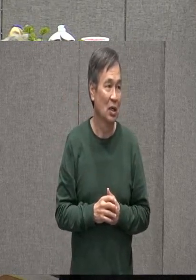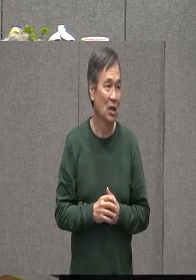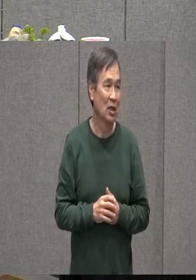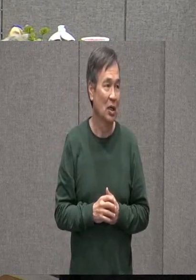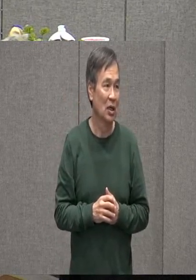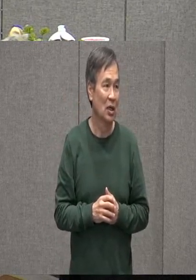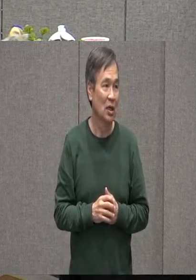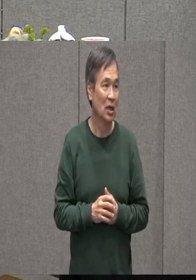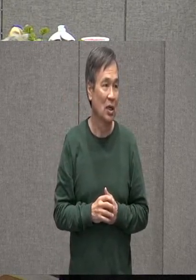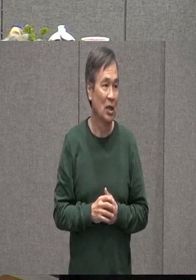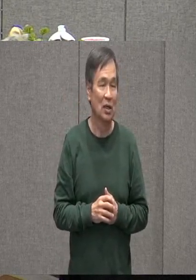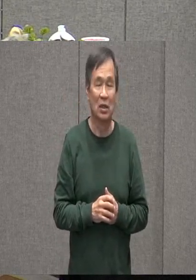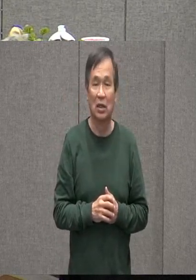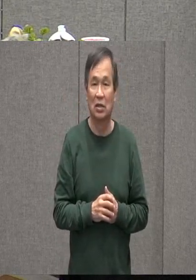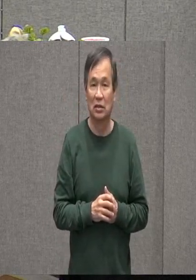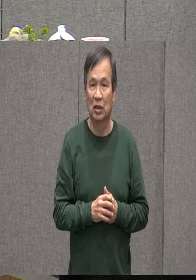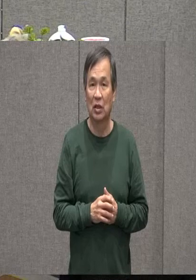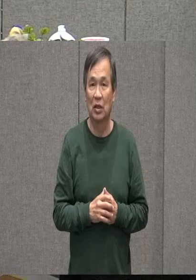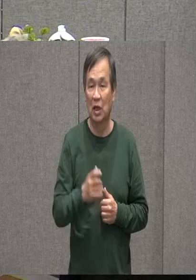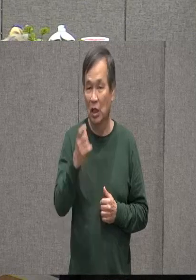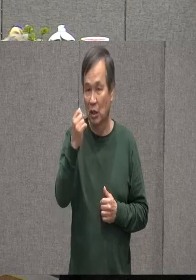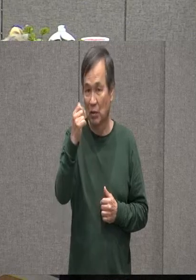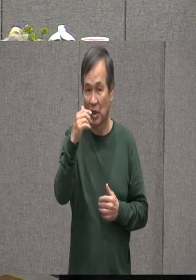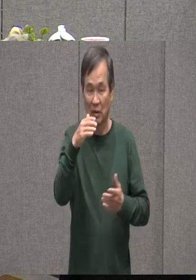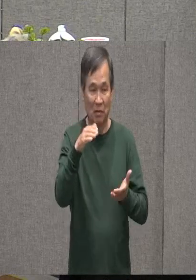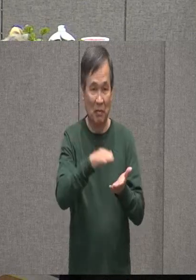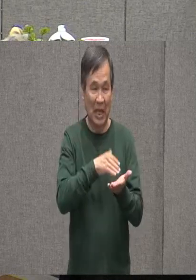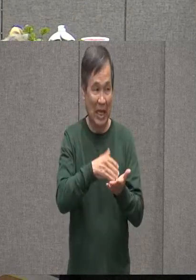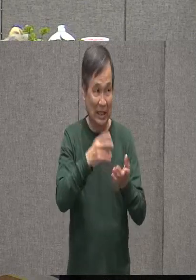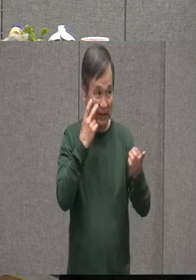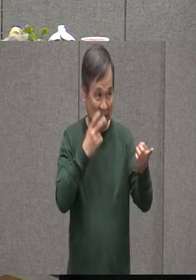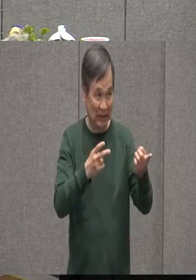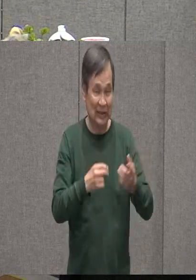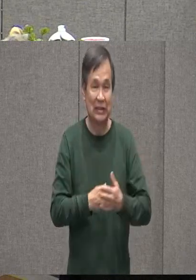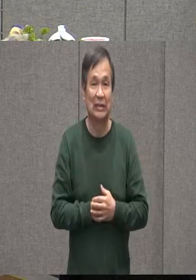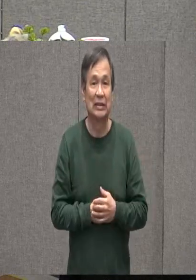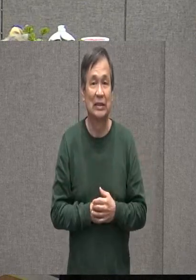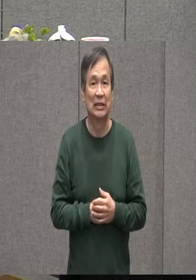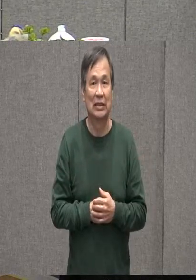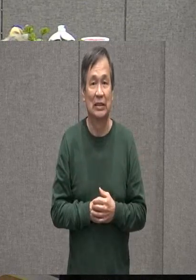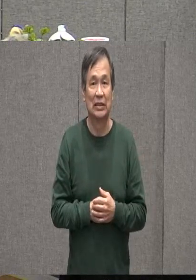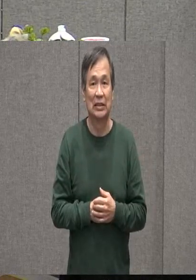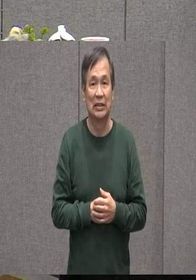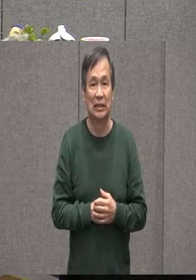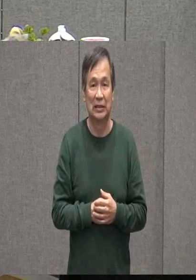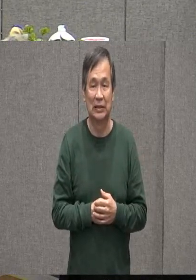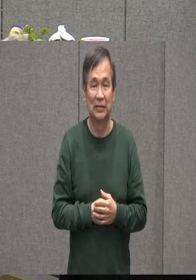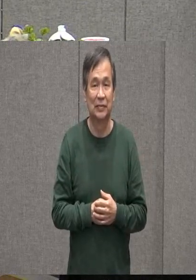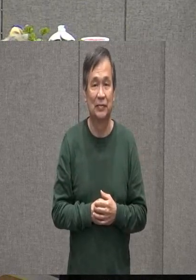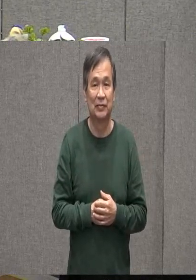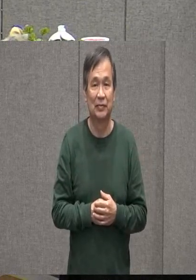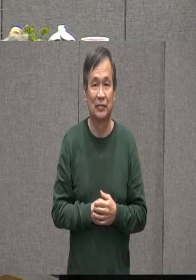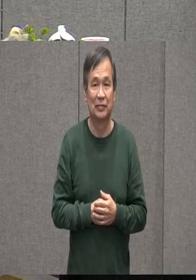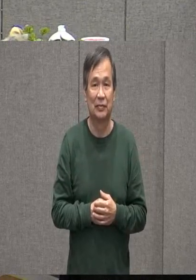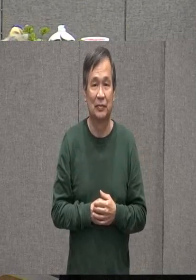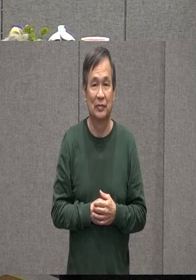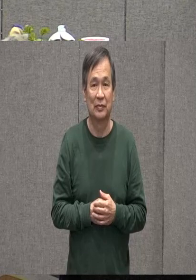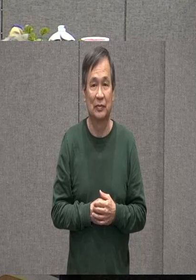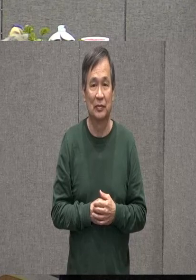So I'm just gonna squeeze some paint out, maybe a big old tablespoon, heaping tablespoon, and then I'm gonna take a piece of cardboard